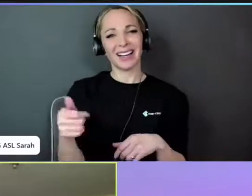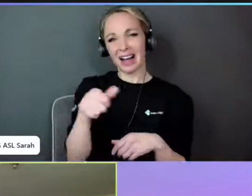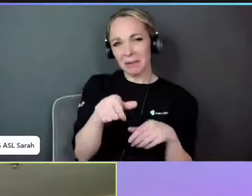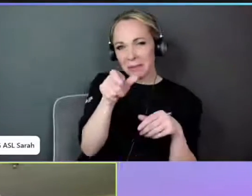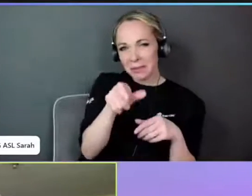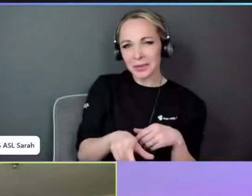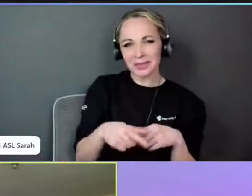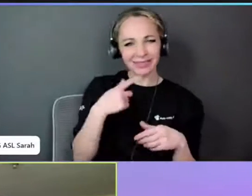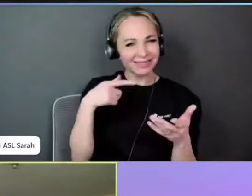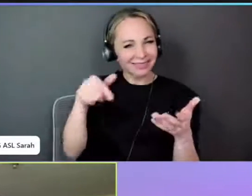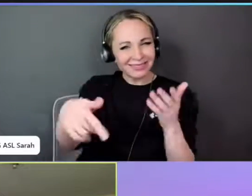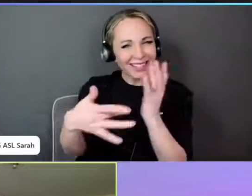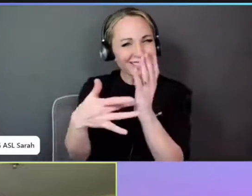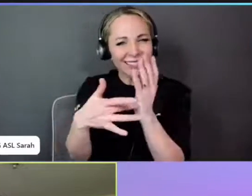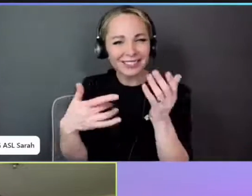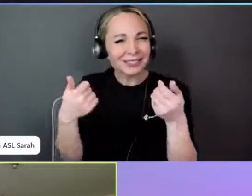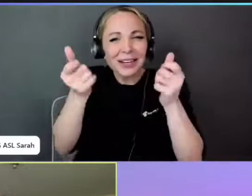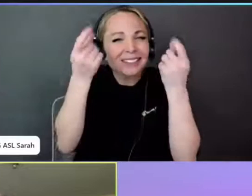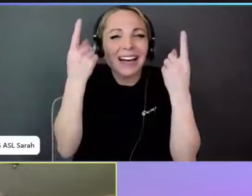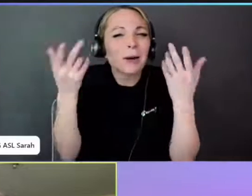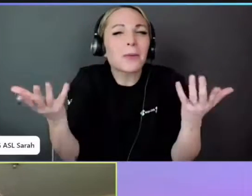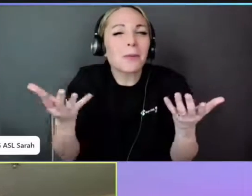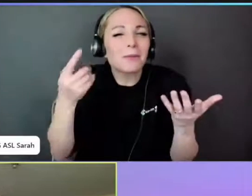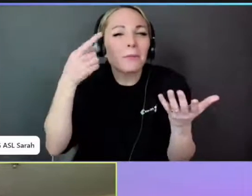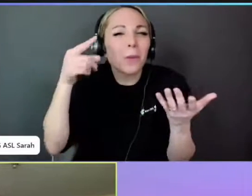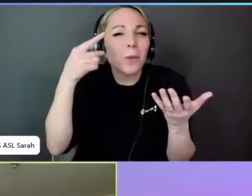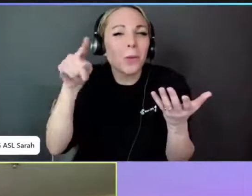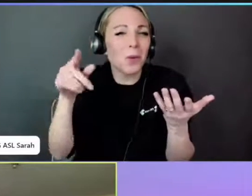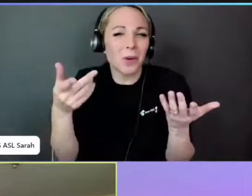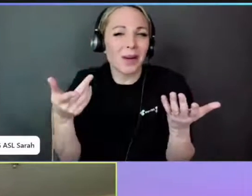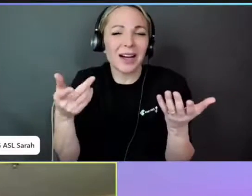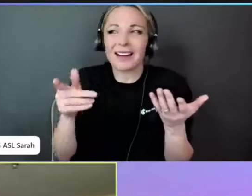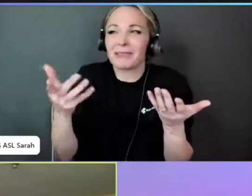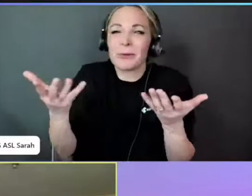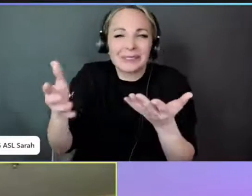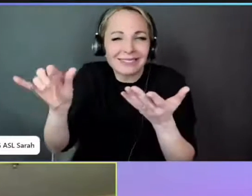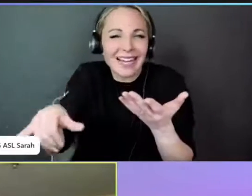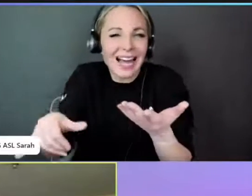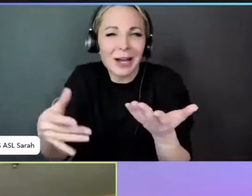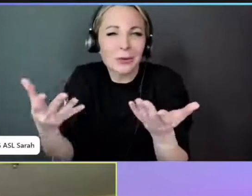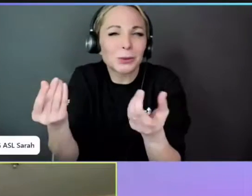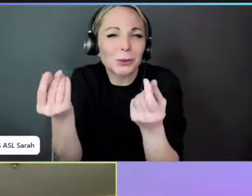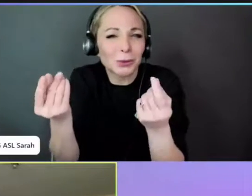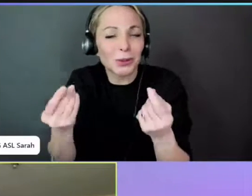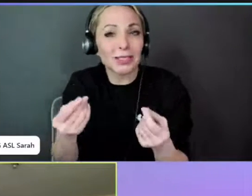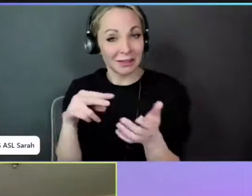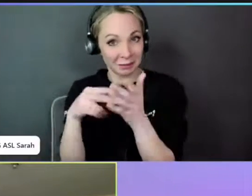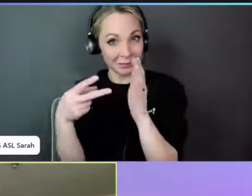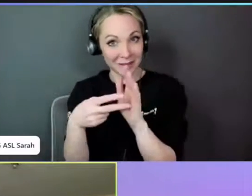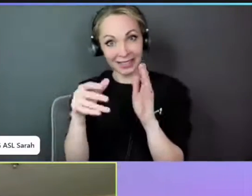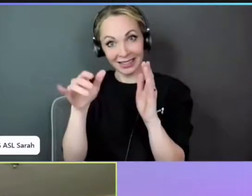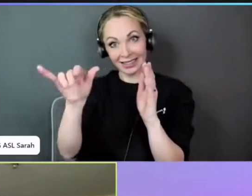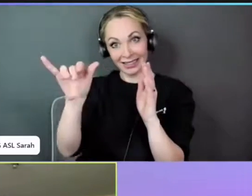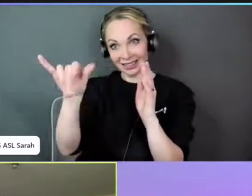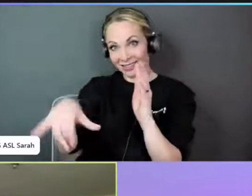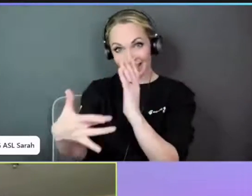Does this technology take its inspiration from the technology in other domain out there?